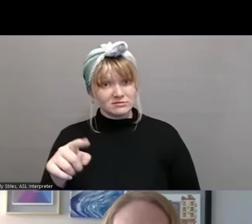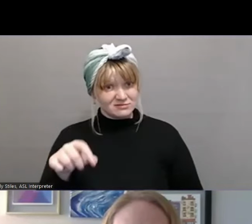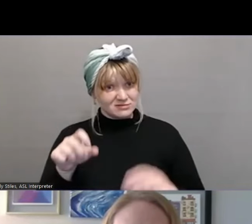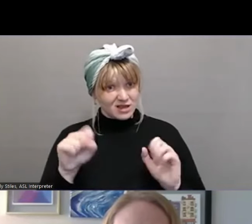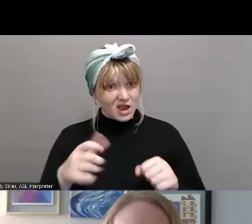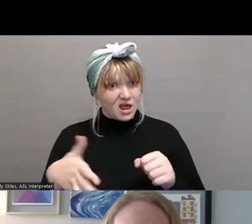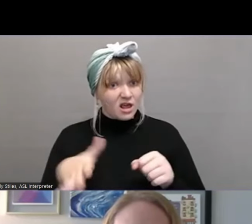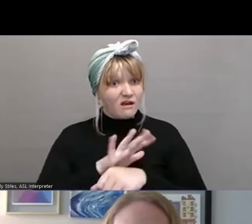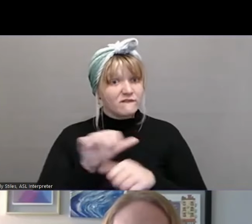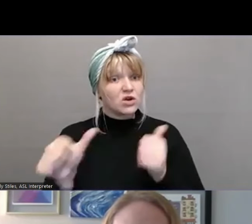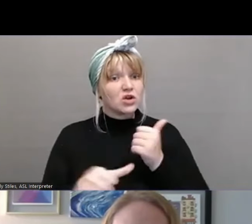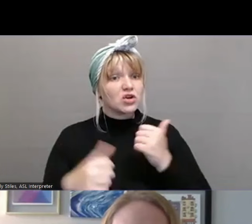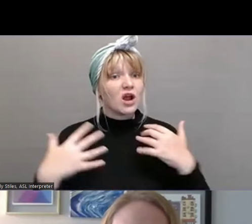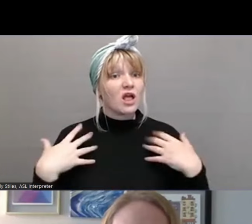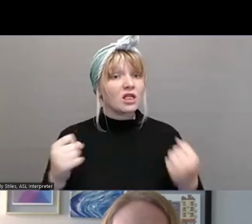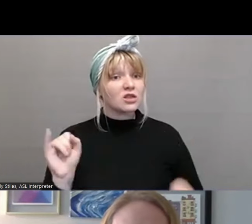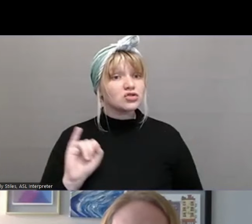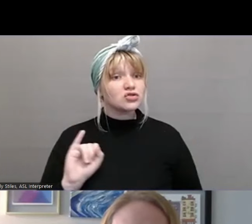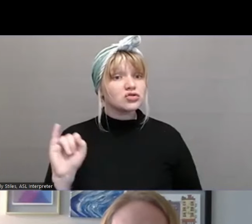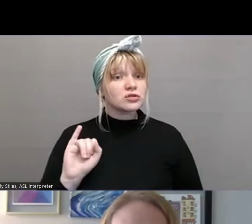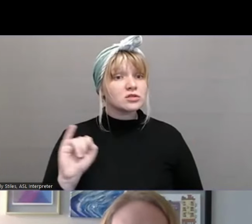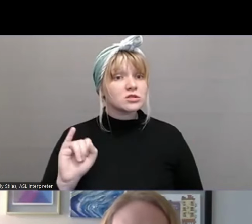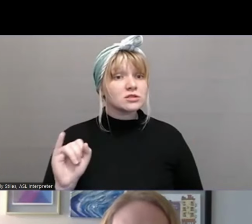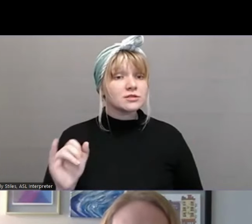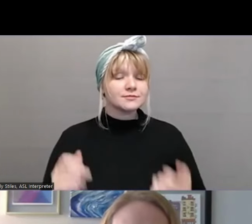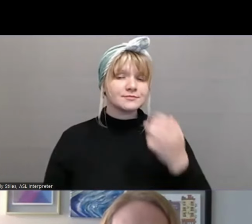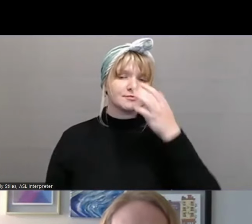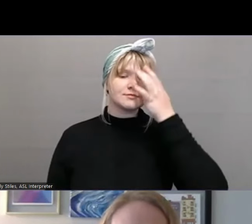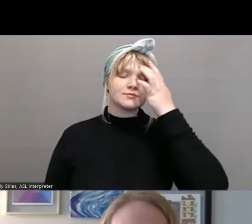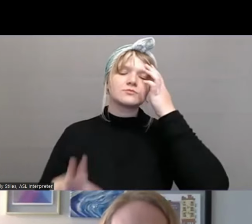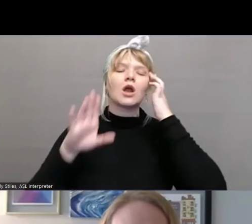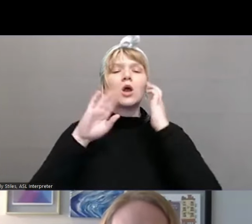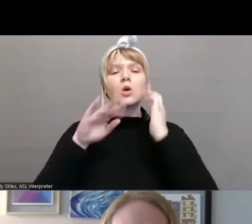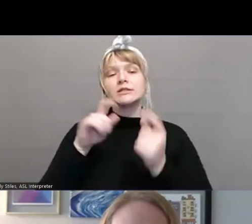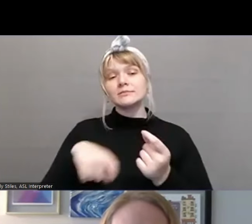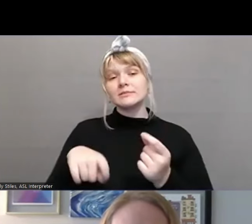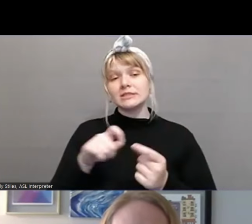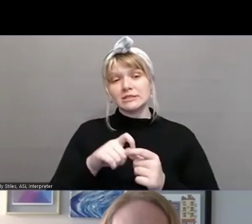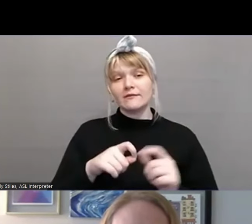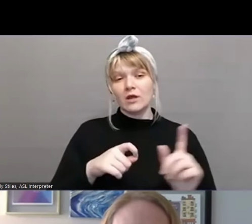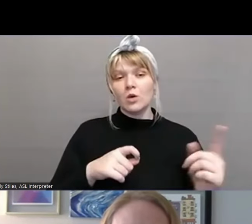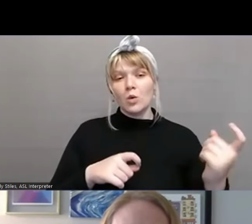well. And I know, specifically Harm had brought up, we have a donate and recycle program for